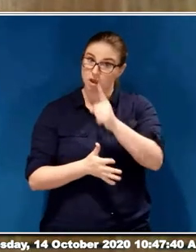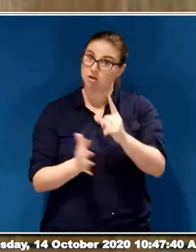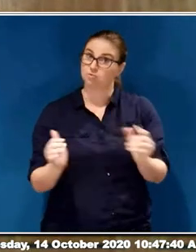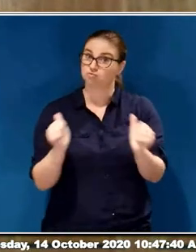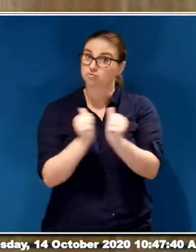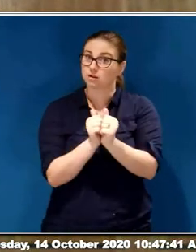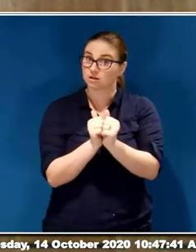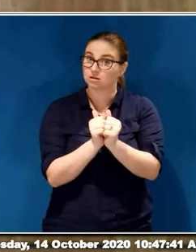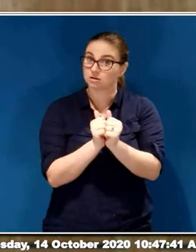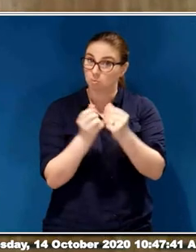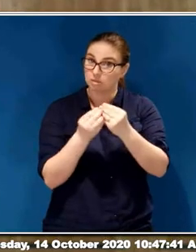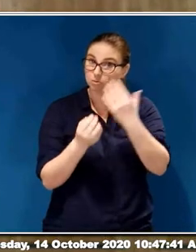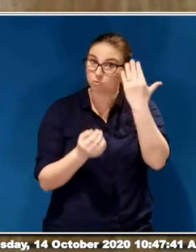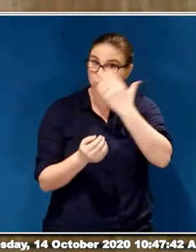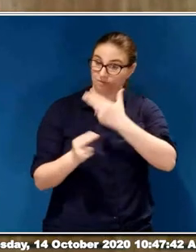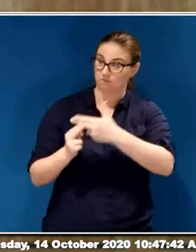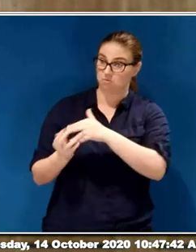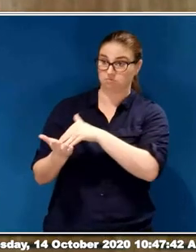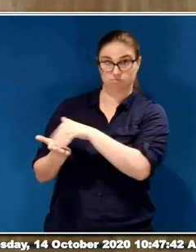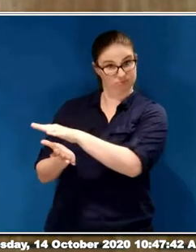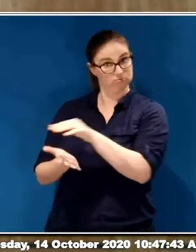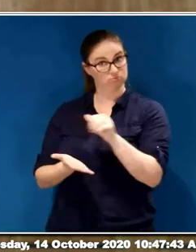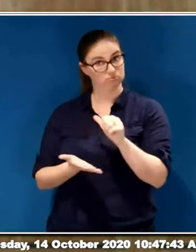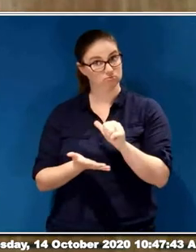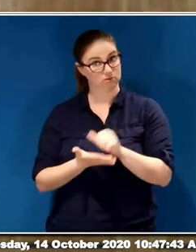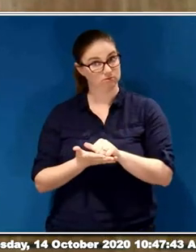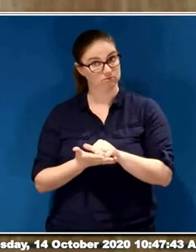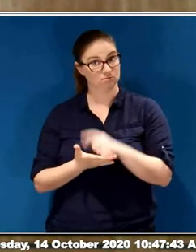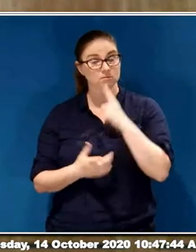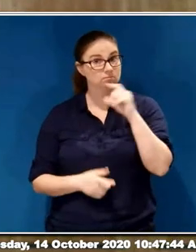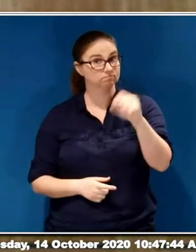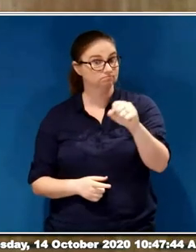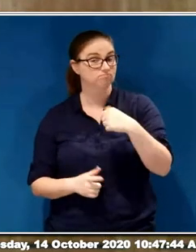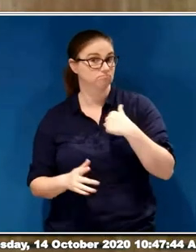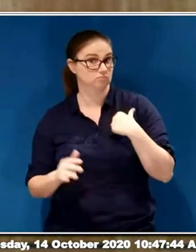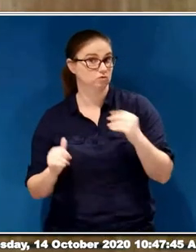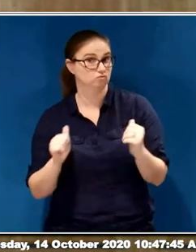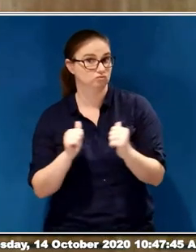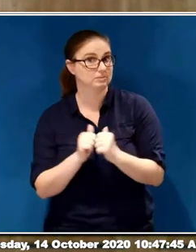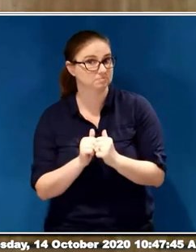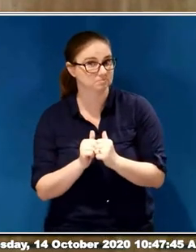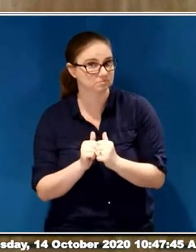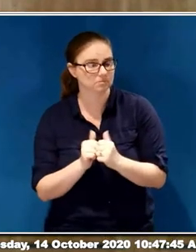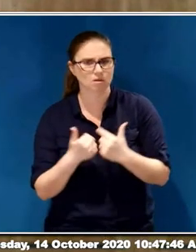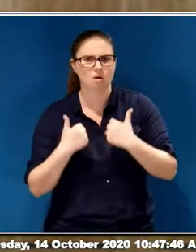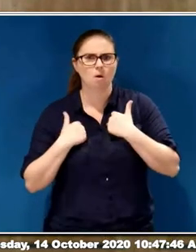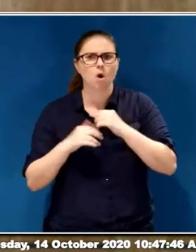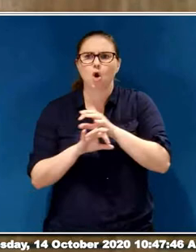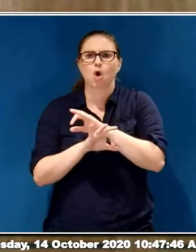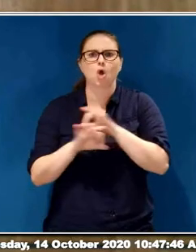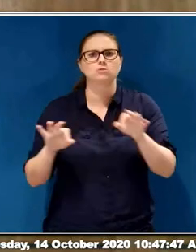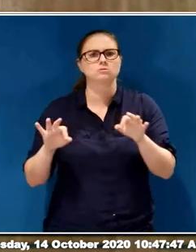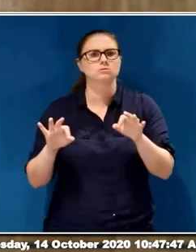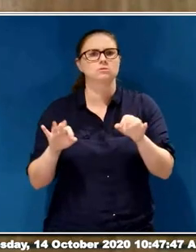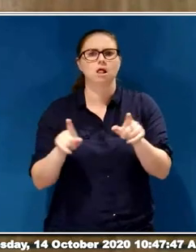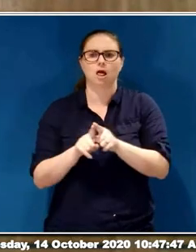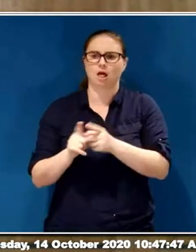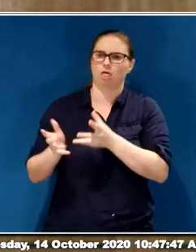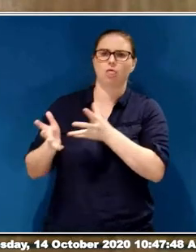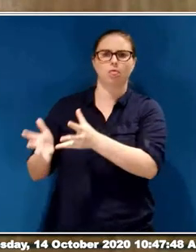I don't condone Kobe's physical or verbal misconduct.